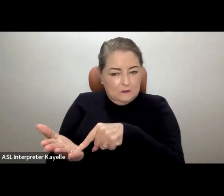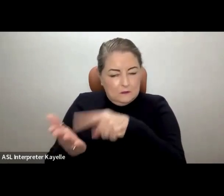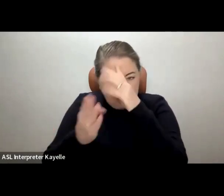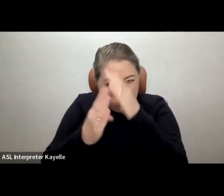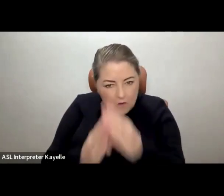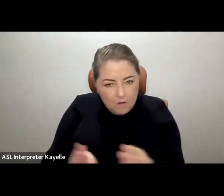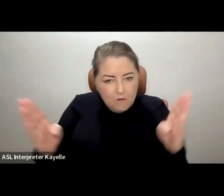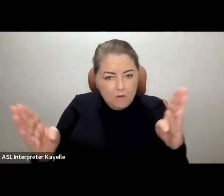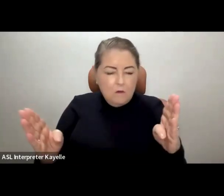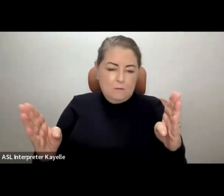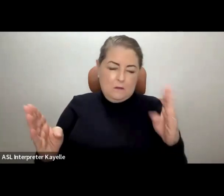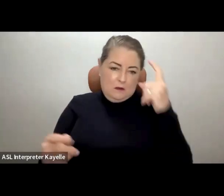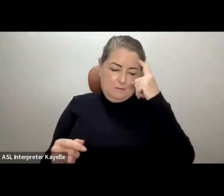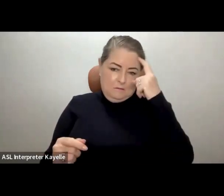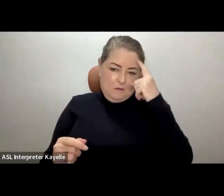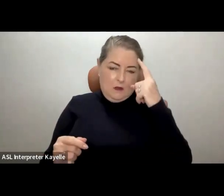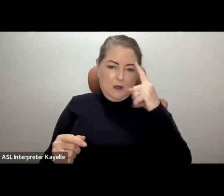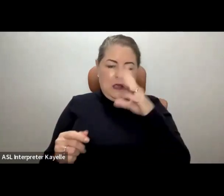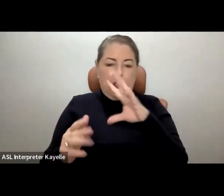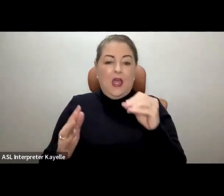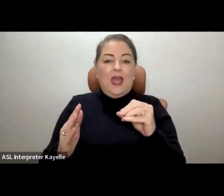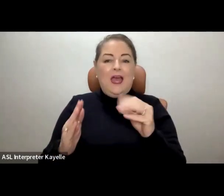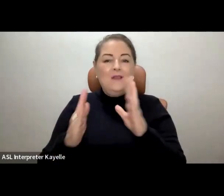bit and open up our systems a little bit to be further